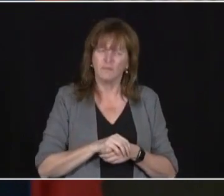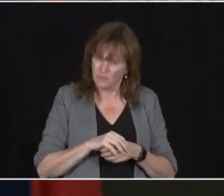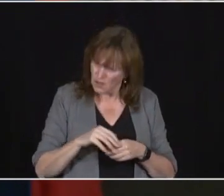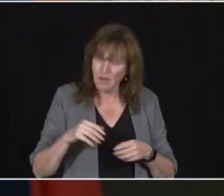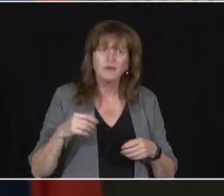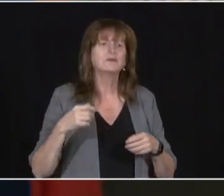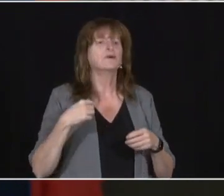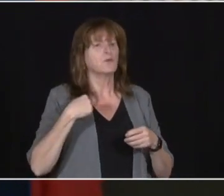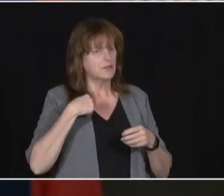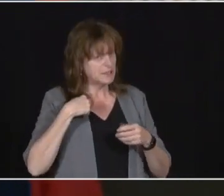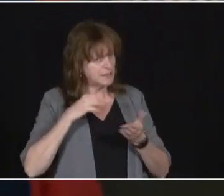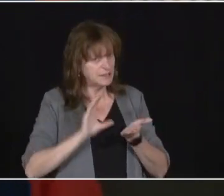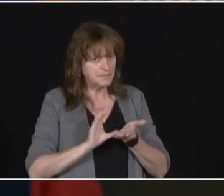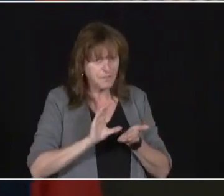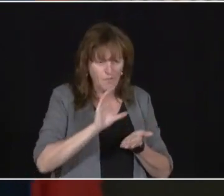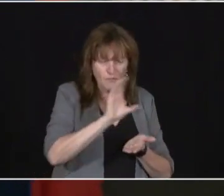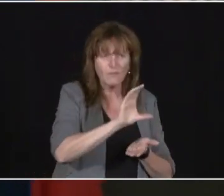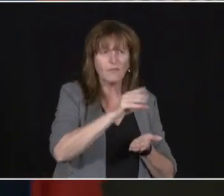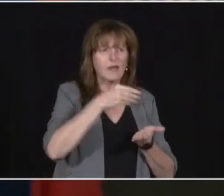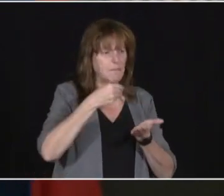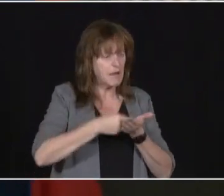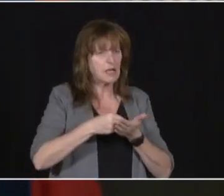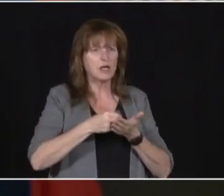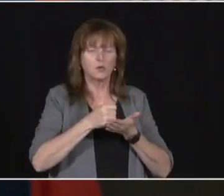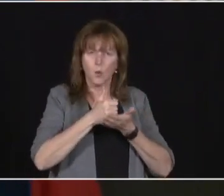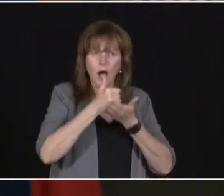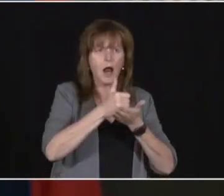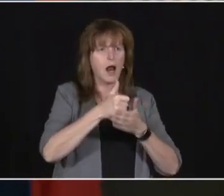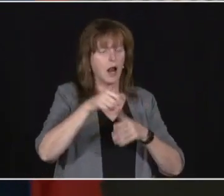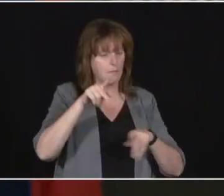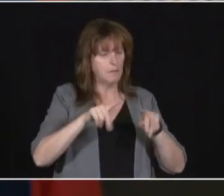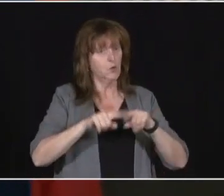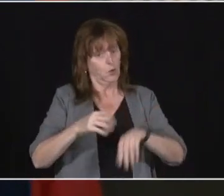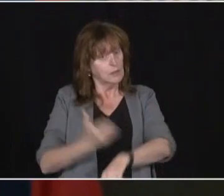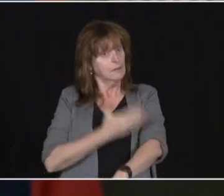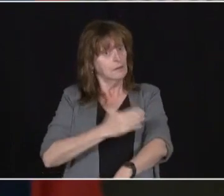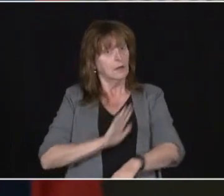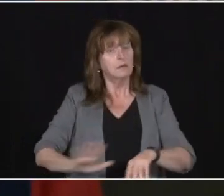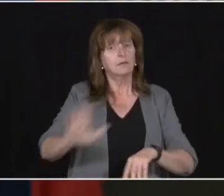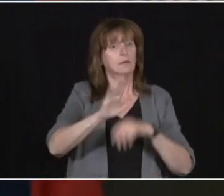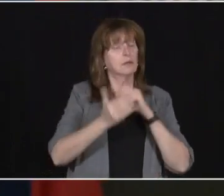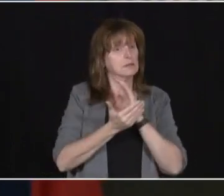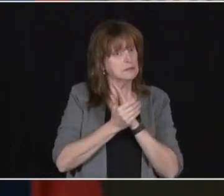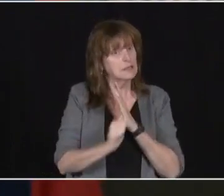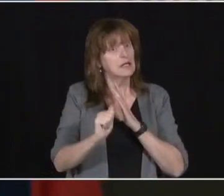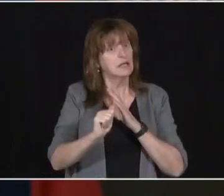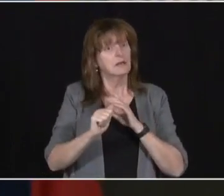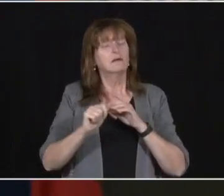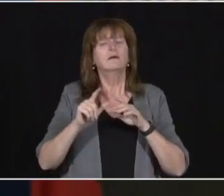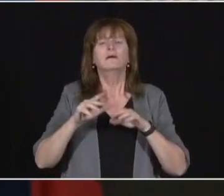As we gradually and safely open the economy. This skills training will ensure these people